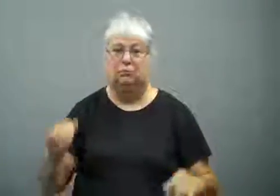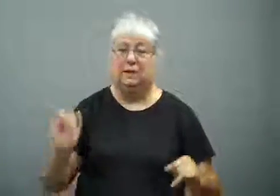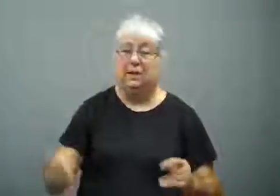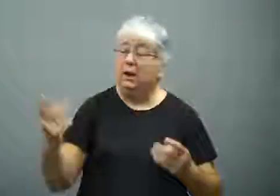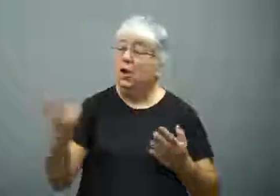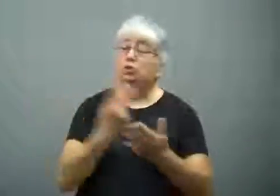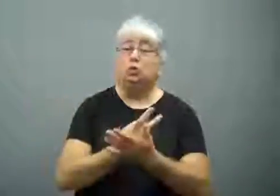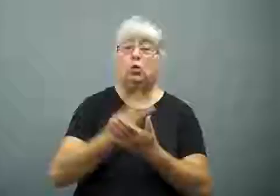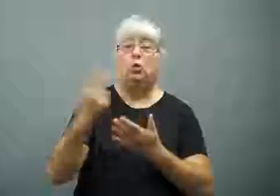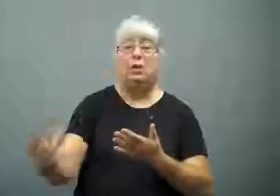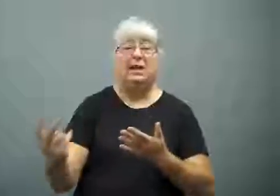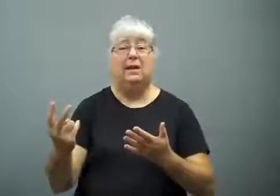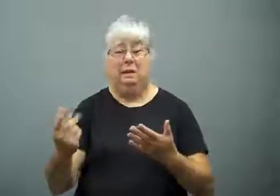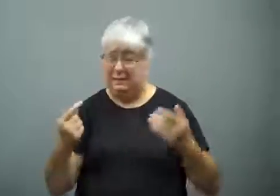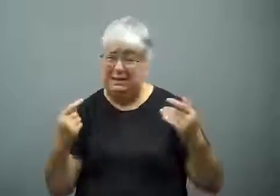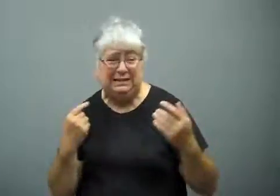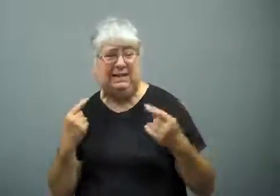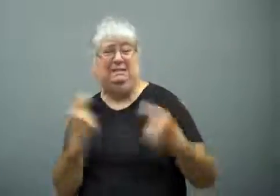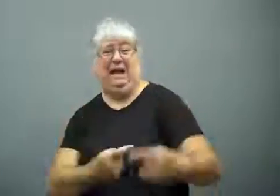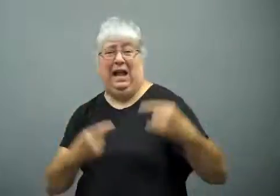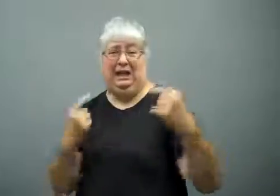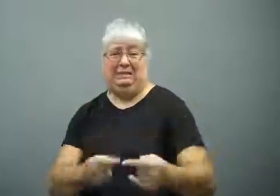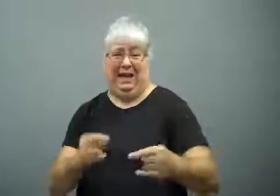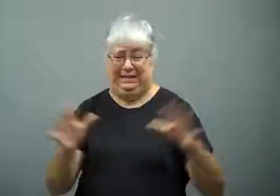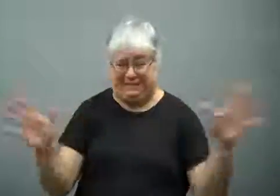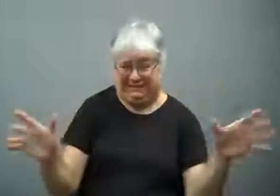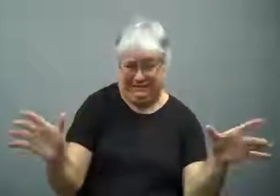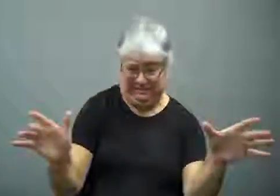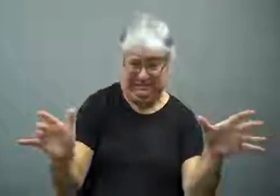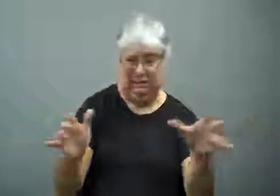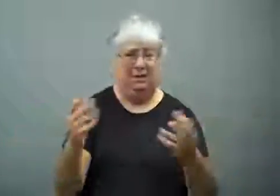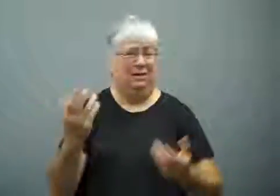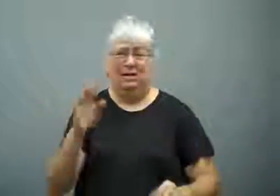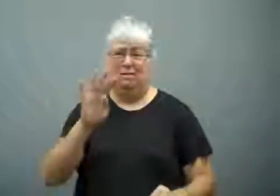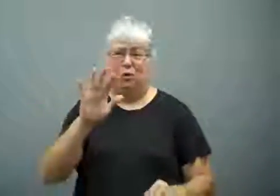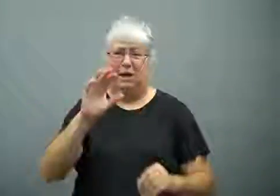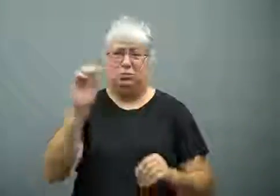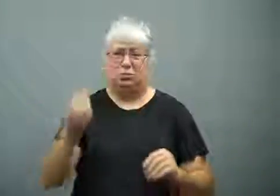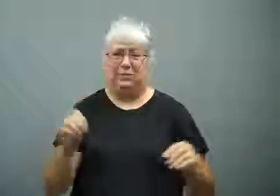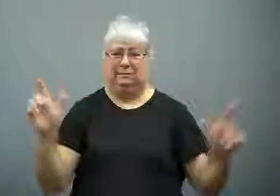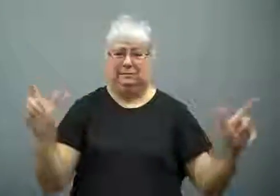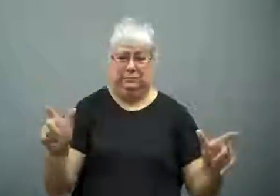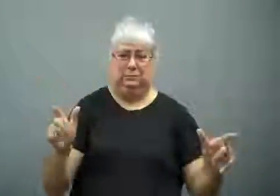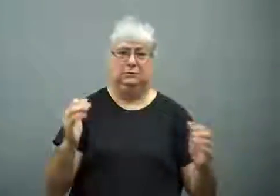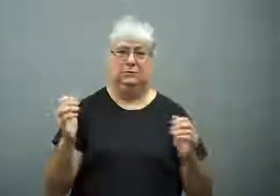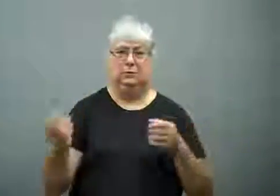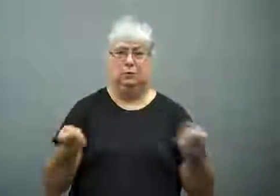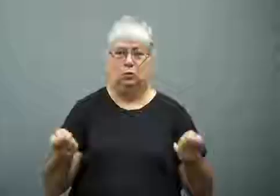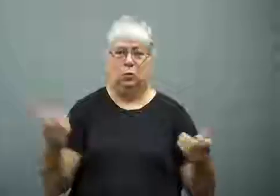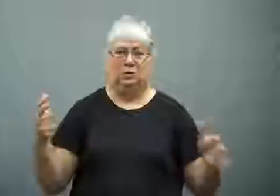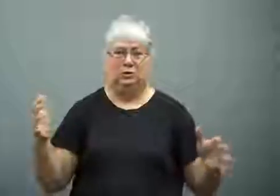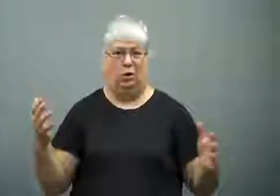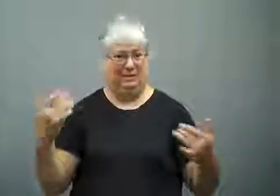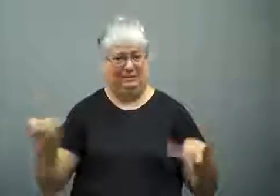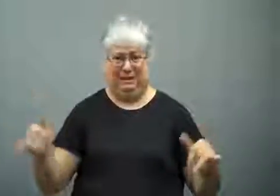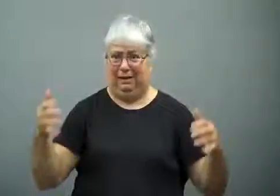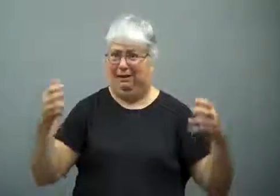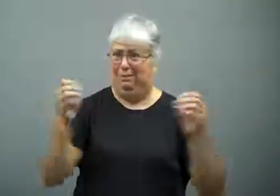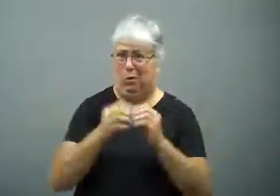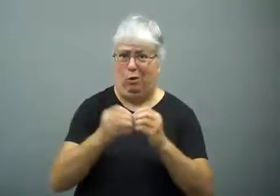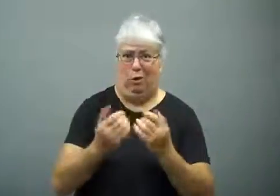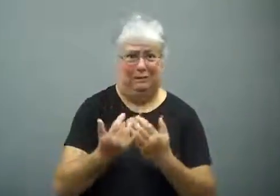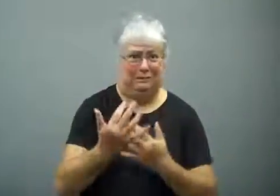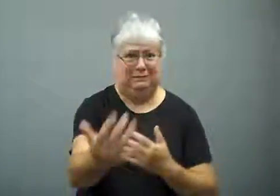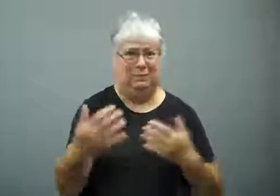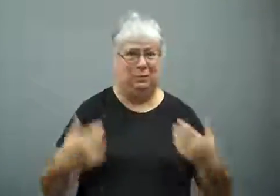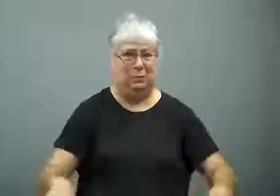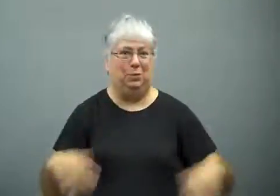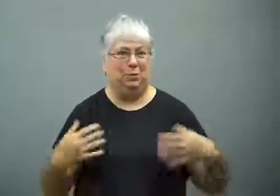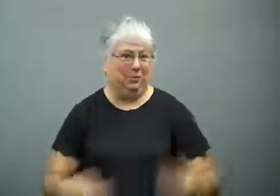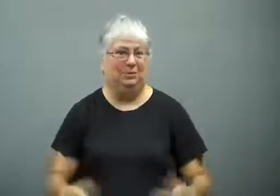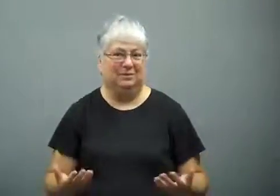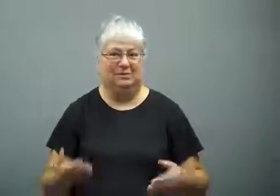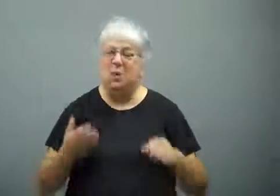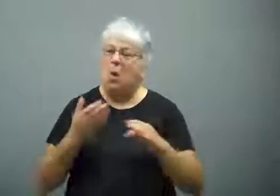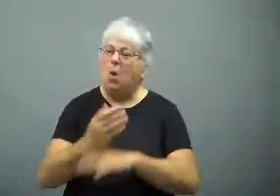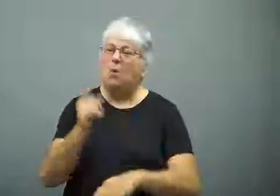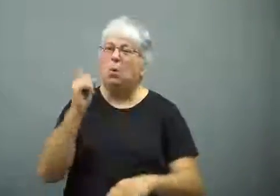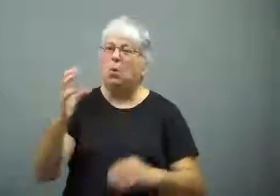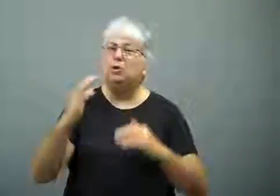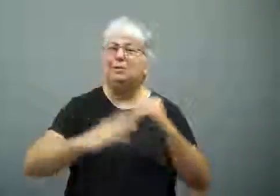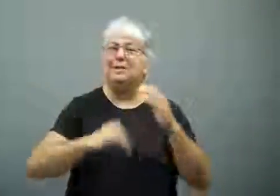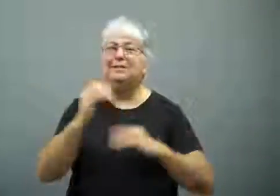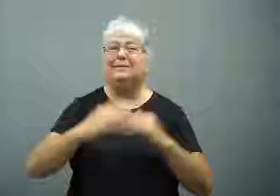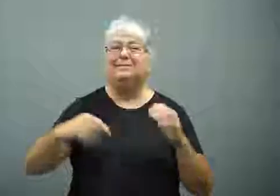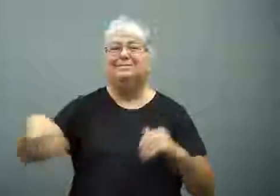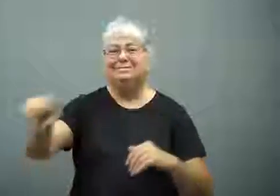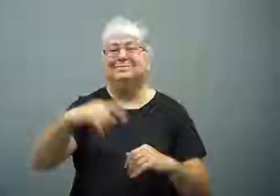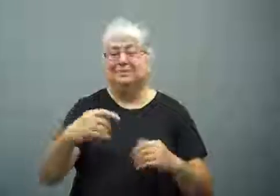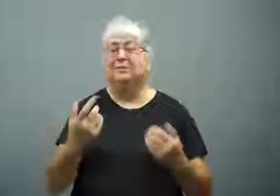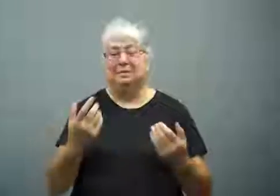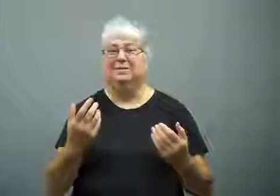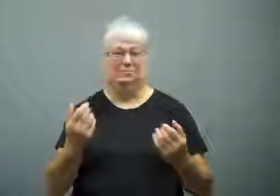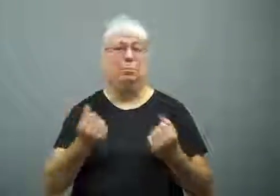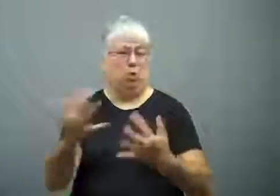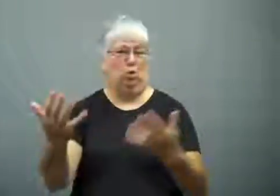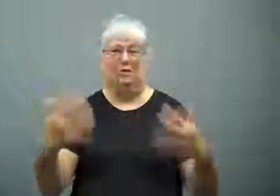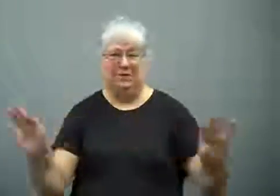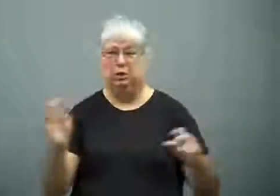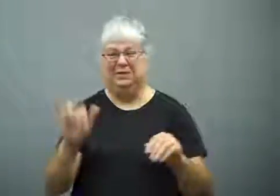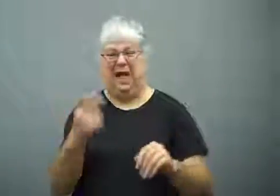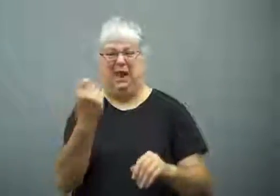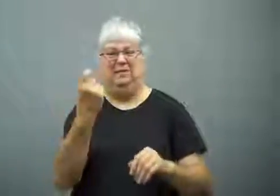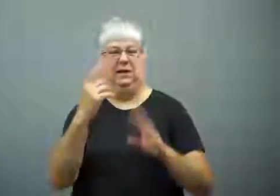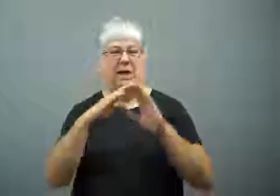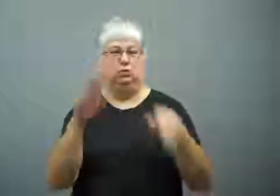After two weeks of fighting this fire, it's still only 45% controlled.